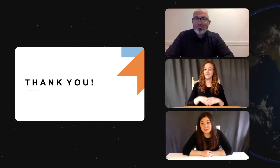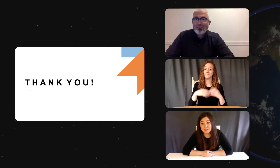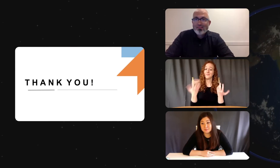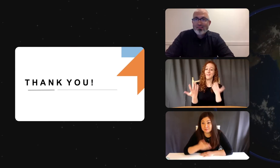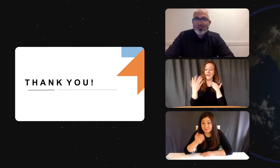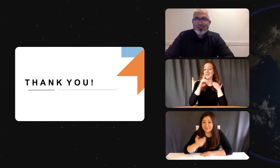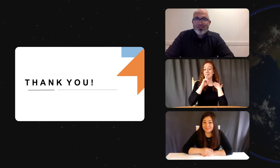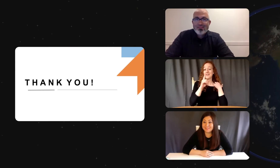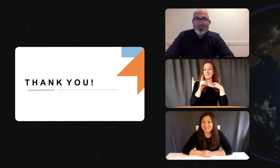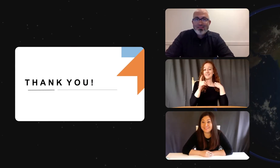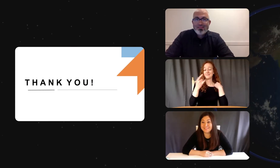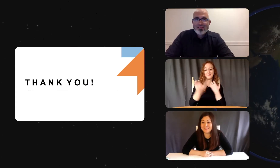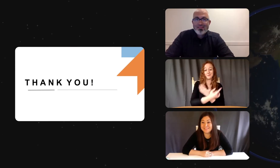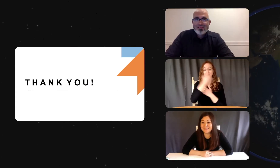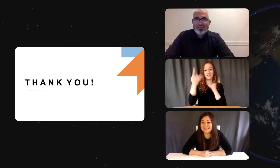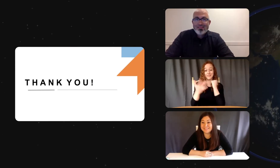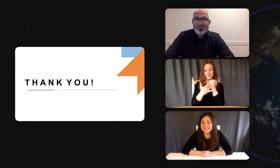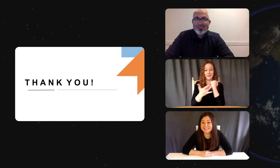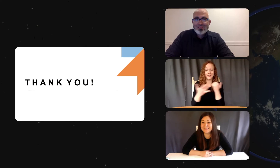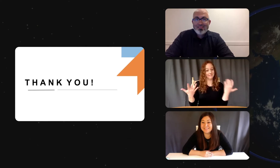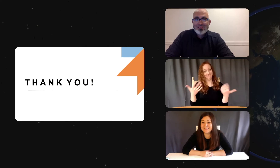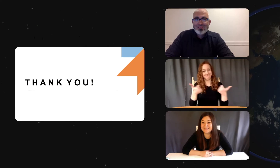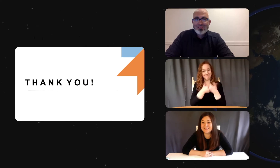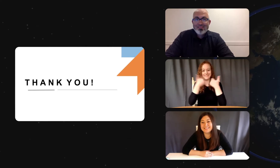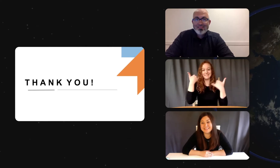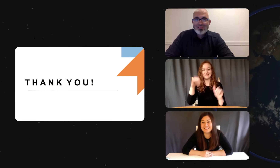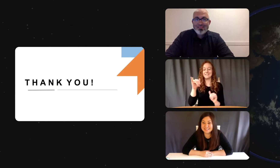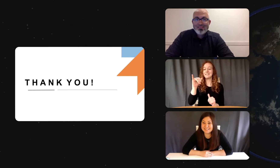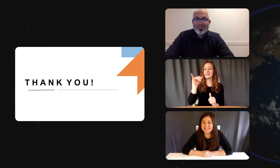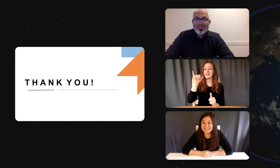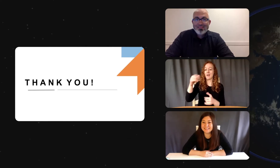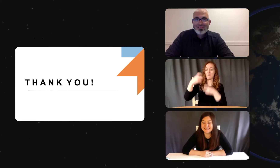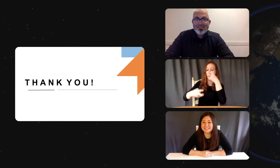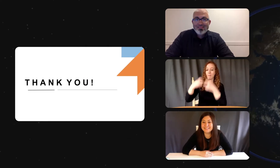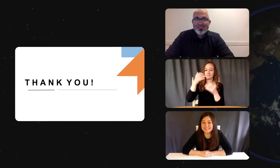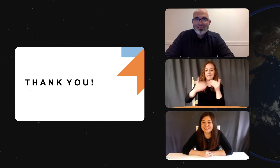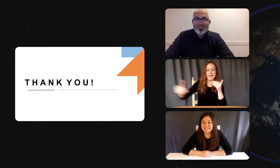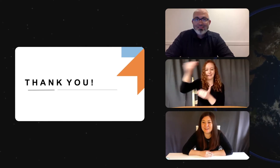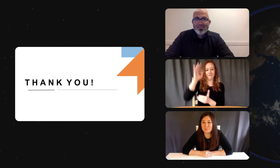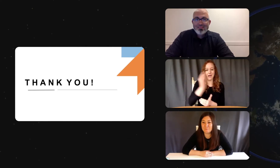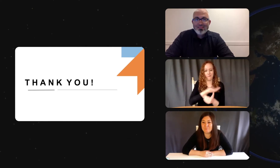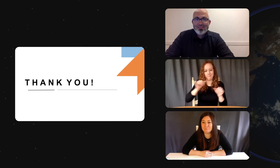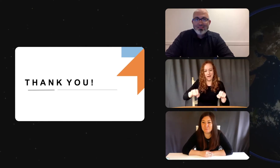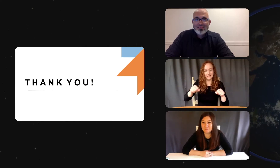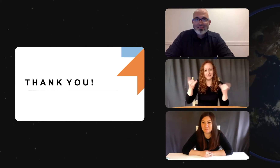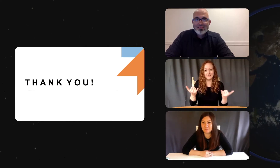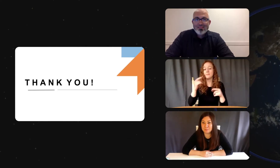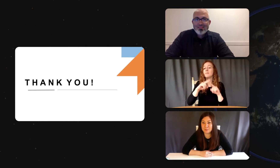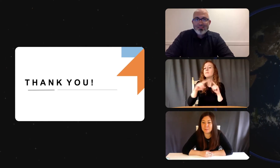It's still a challenge with modern technology.